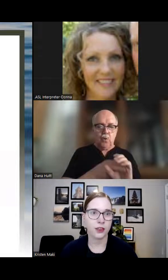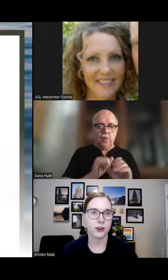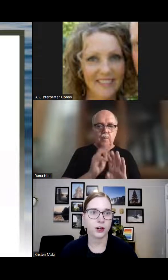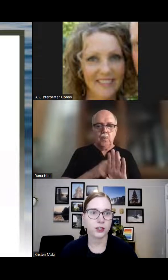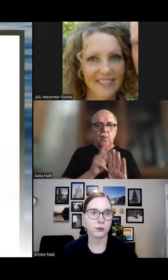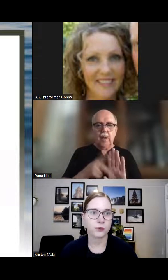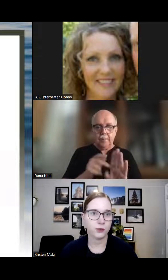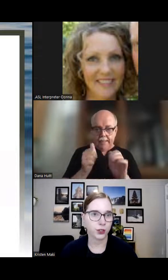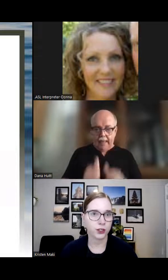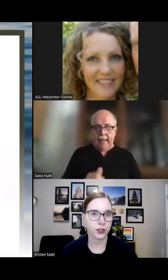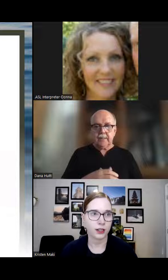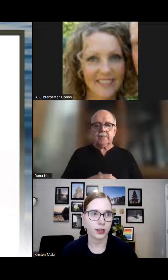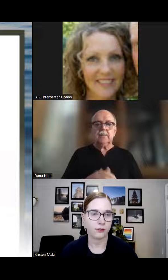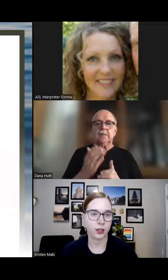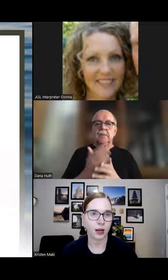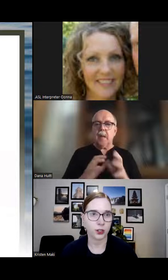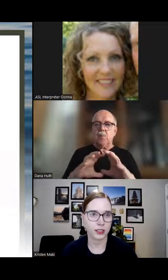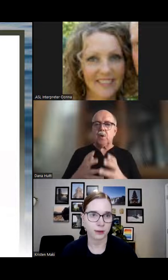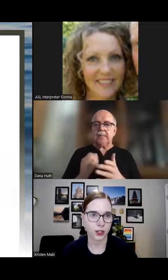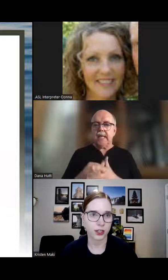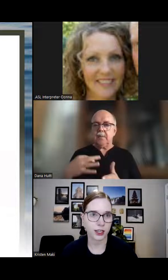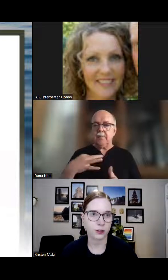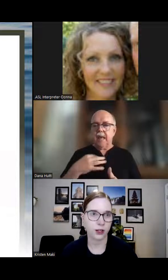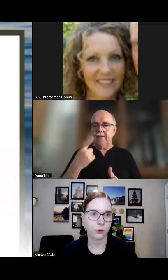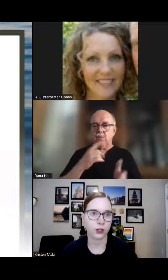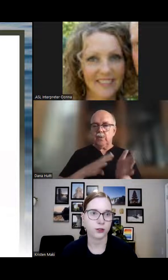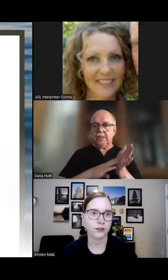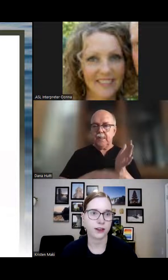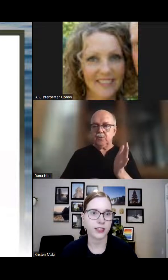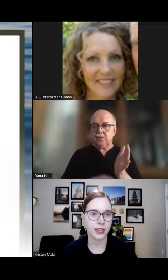s opt out of WA Cares Fund if they are retiring in two years? The